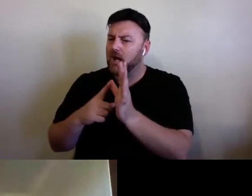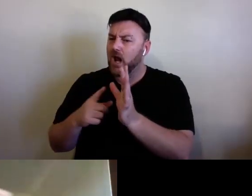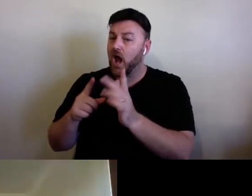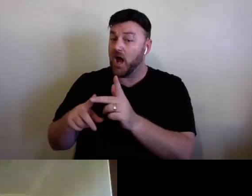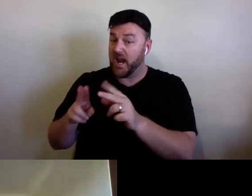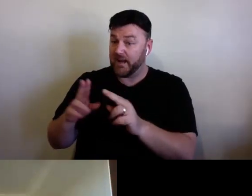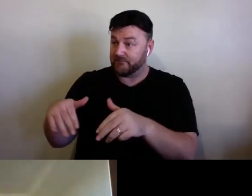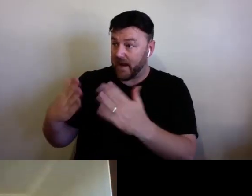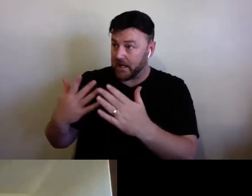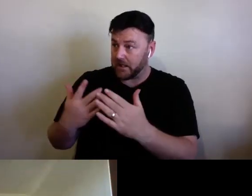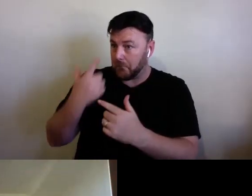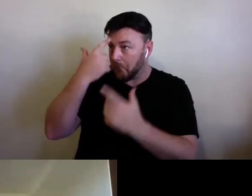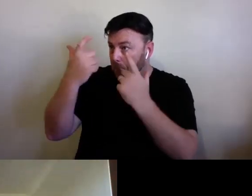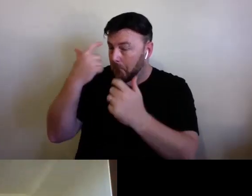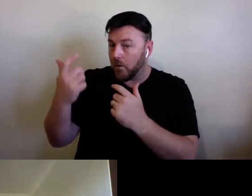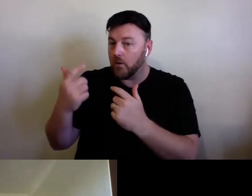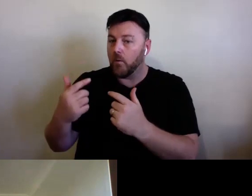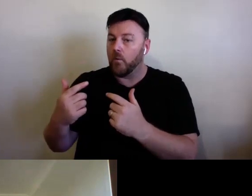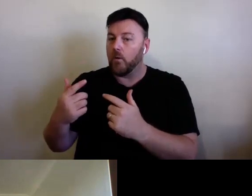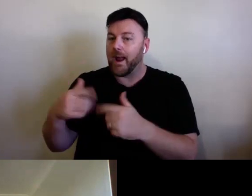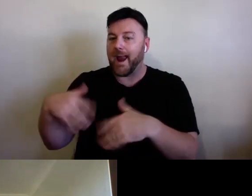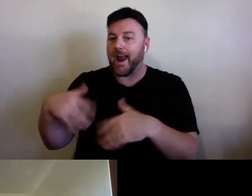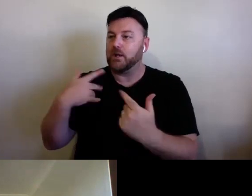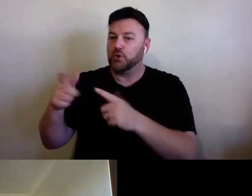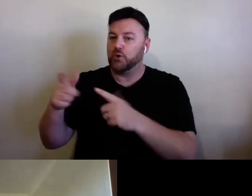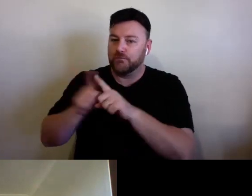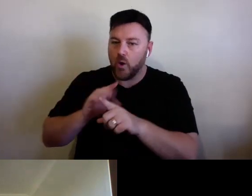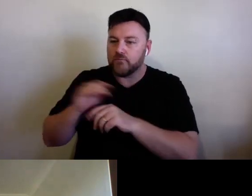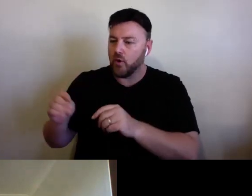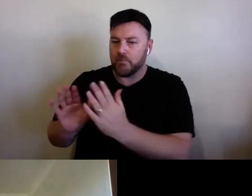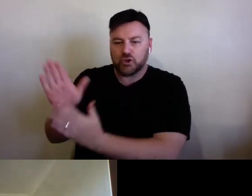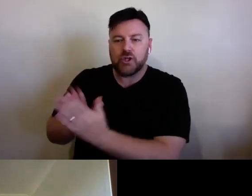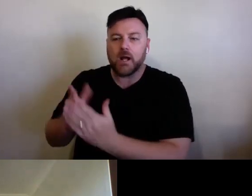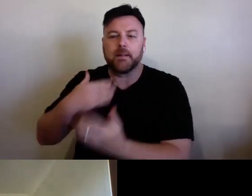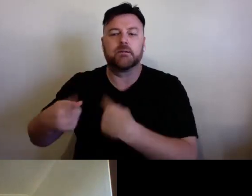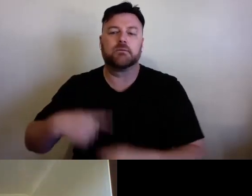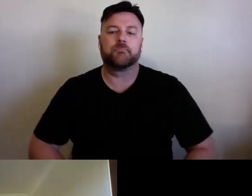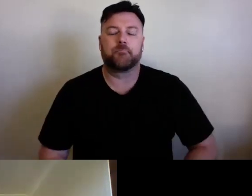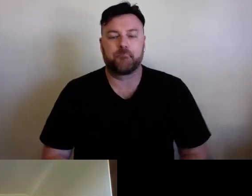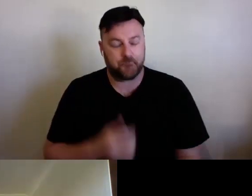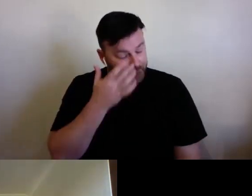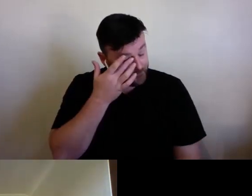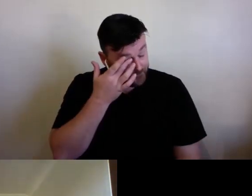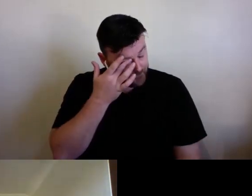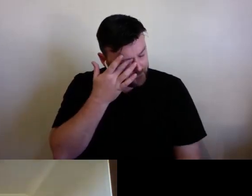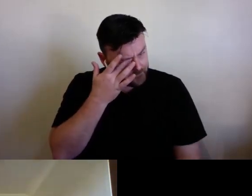with video content. BIANCA: Absolutely. Hi, everyone. I haven't